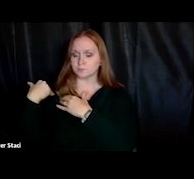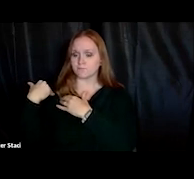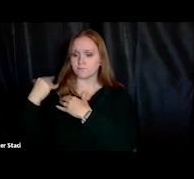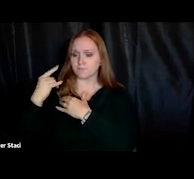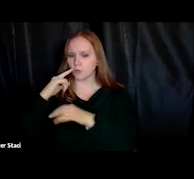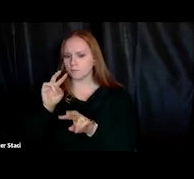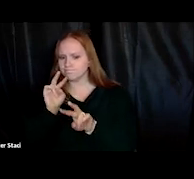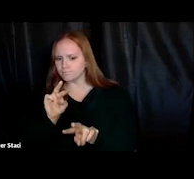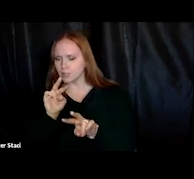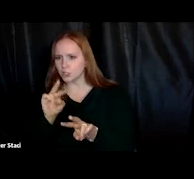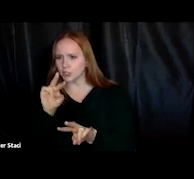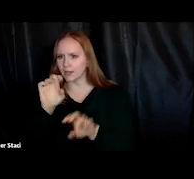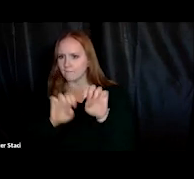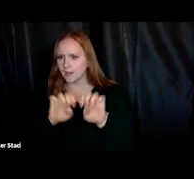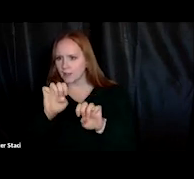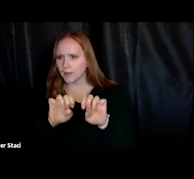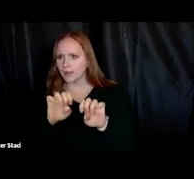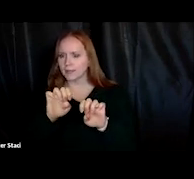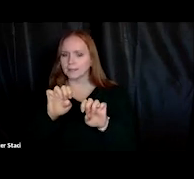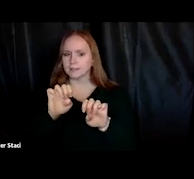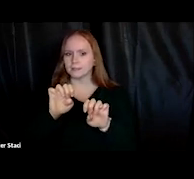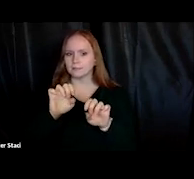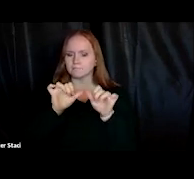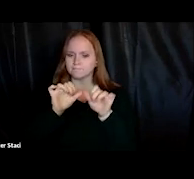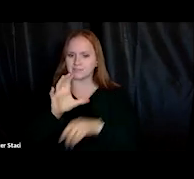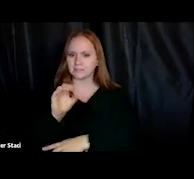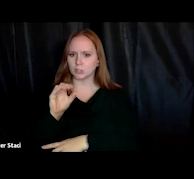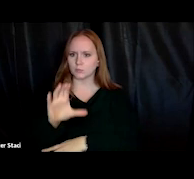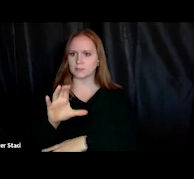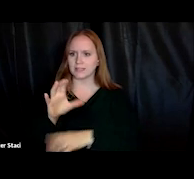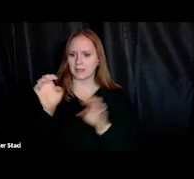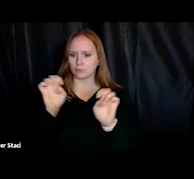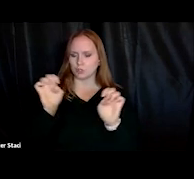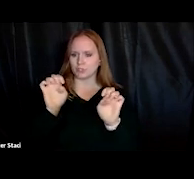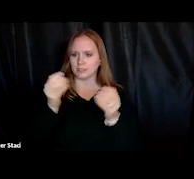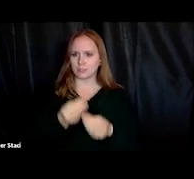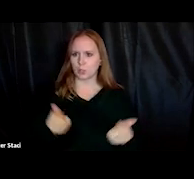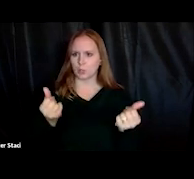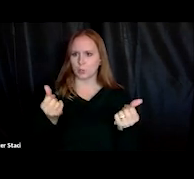and evaluate the performance of continuum of care and emergency solutions grant funded projects